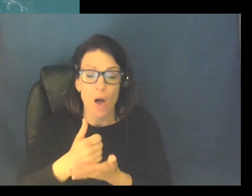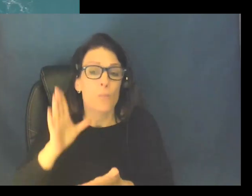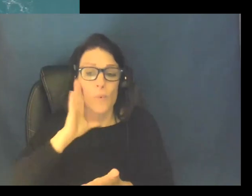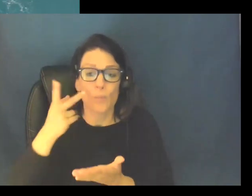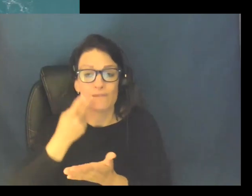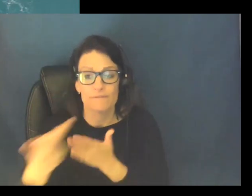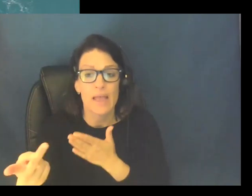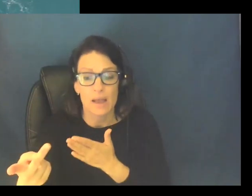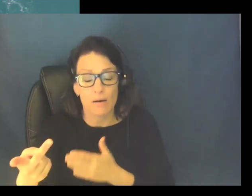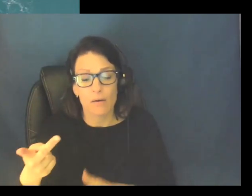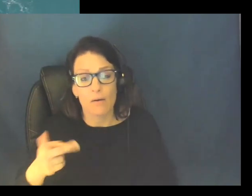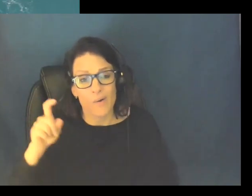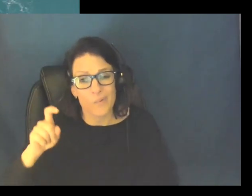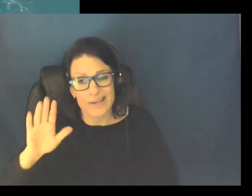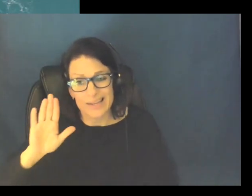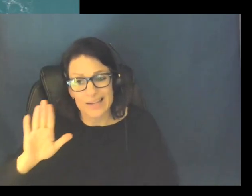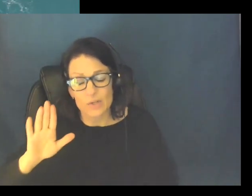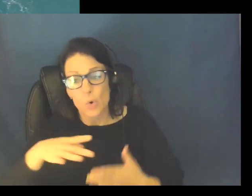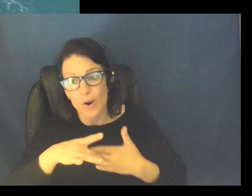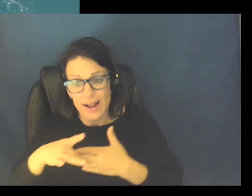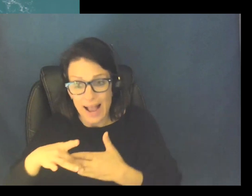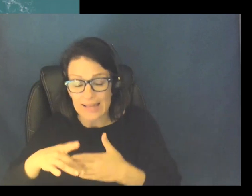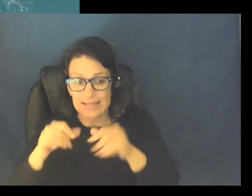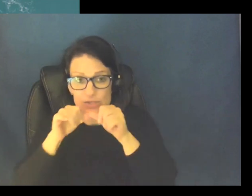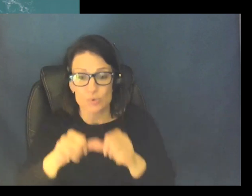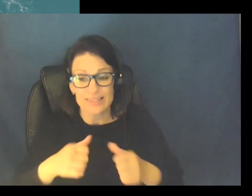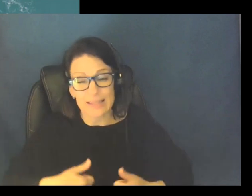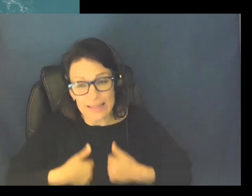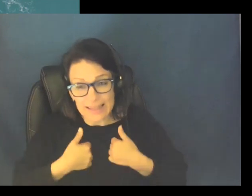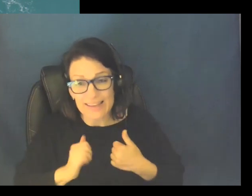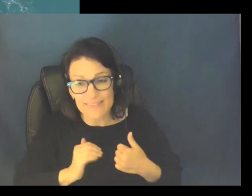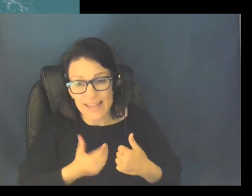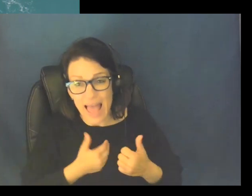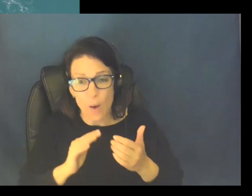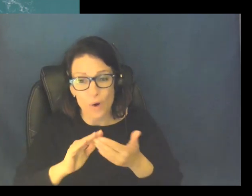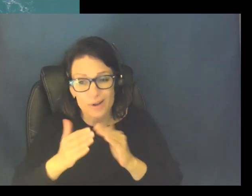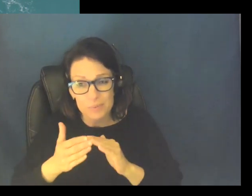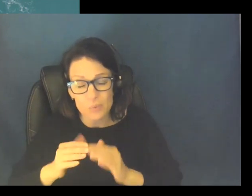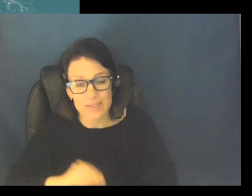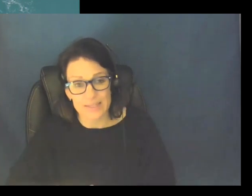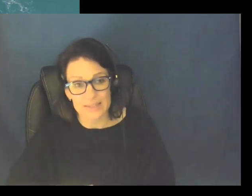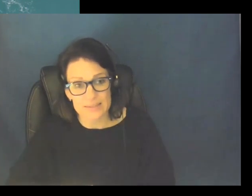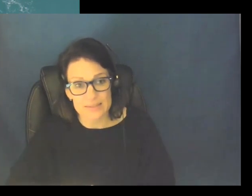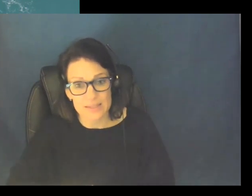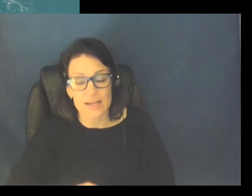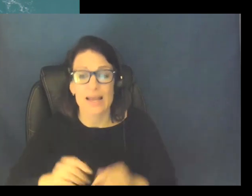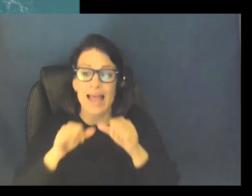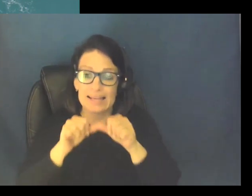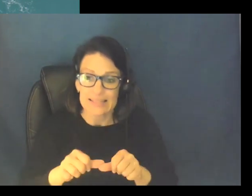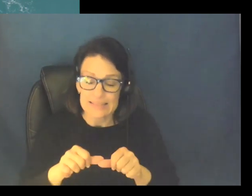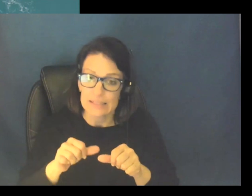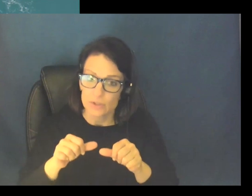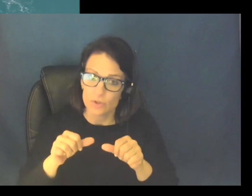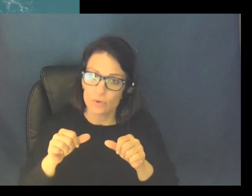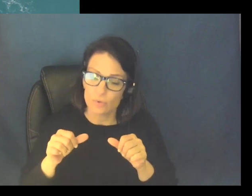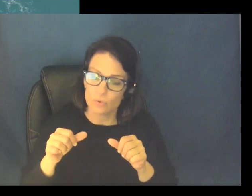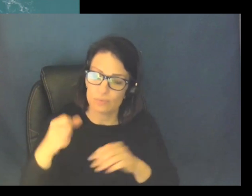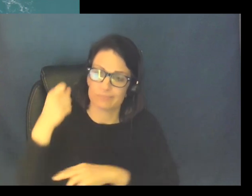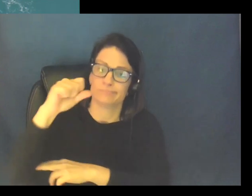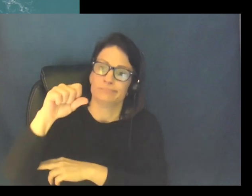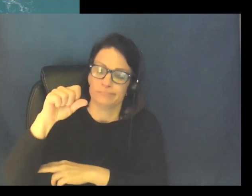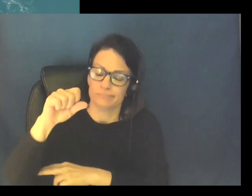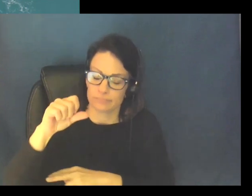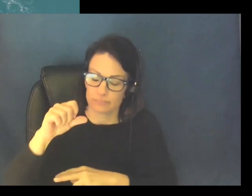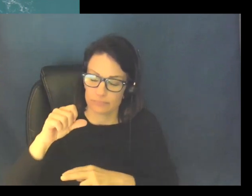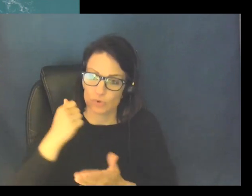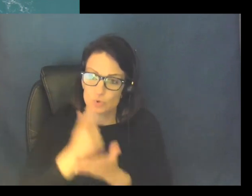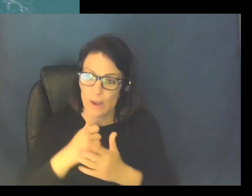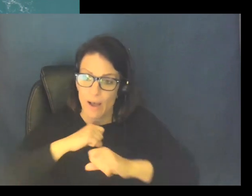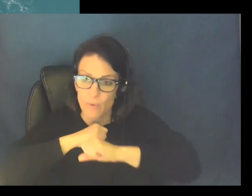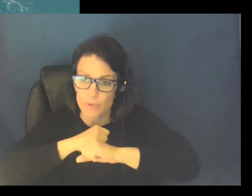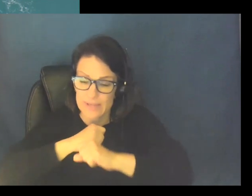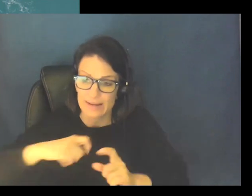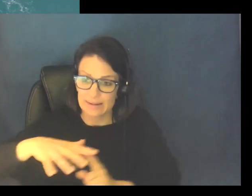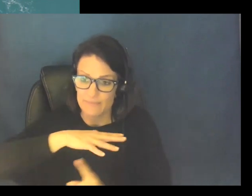We would also like to see the state, ah, conduct a comprehensive inventory on all state-owned lands of existing flora and fauna, including species that need older forests and woodlands and not just in areas of young successional habitat. For all areas, note the defining characteristics and dates of prior management activities.